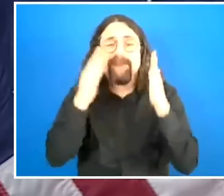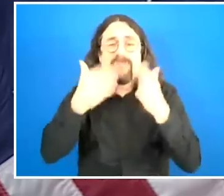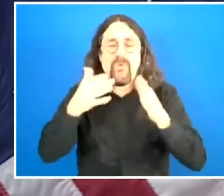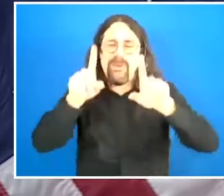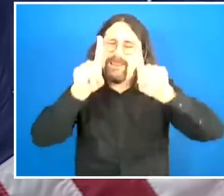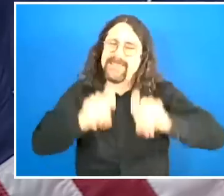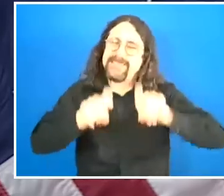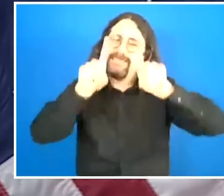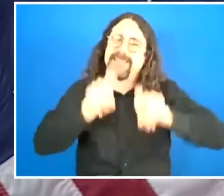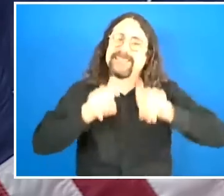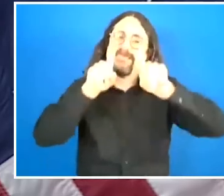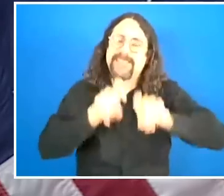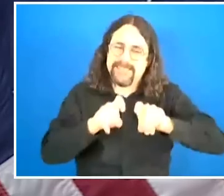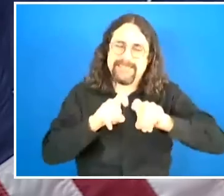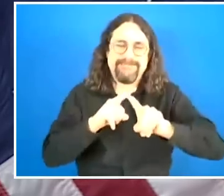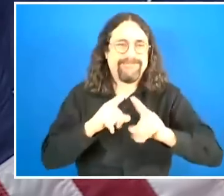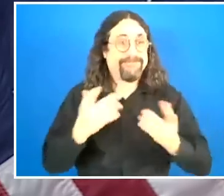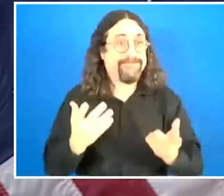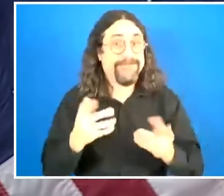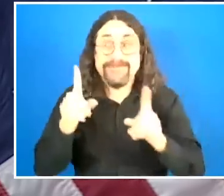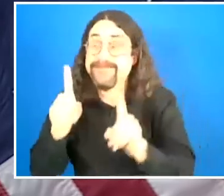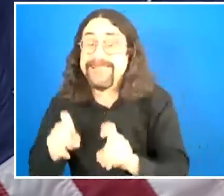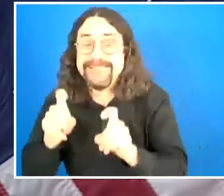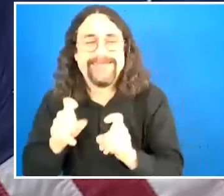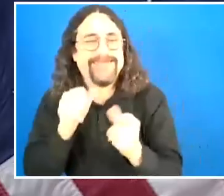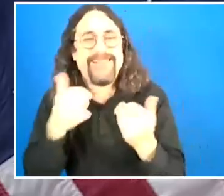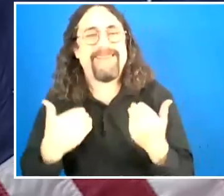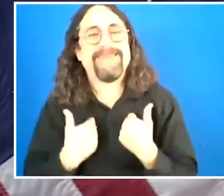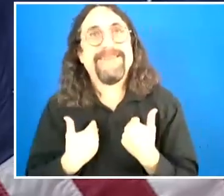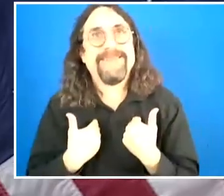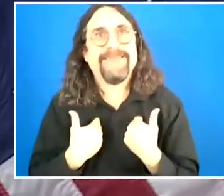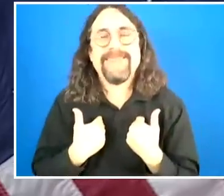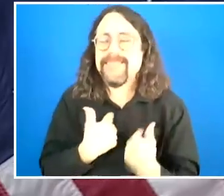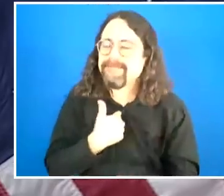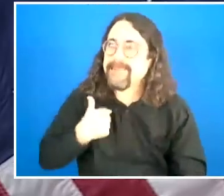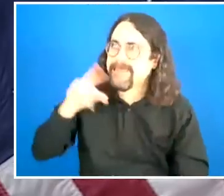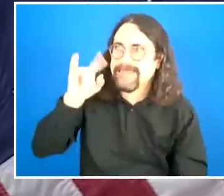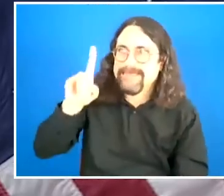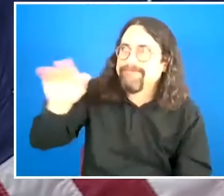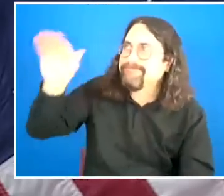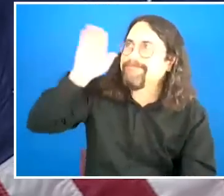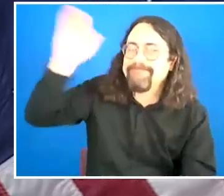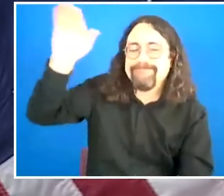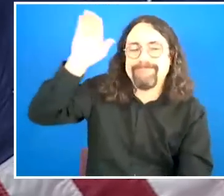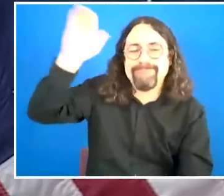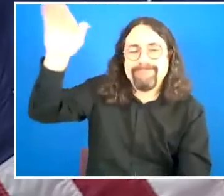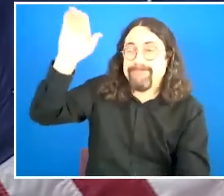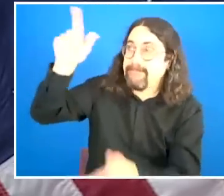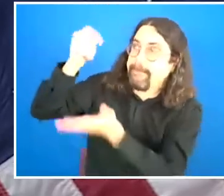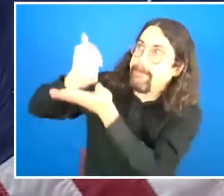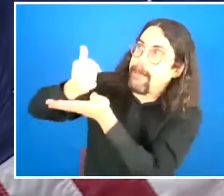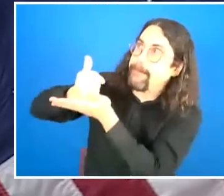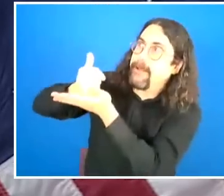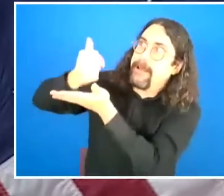SENT TO ATLANTA? I MEAN, WHEN YOU OKLO CBAK, THERE WILL BE PLENTY TO DISCUSS ABOUT EVERYONE'S RLEO